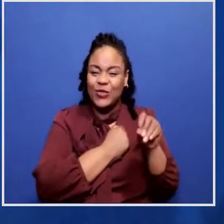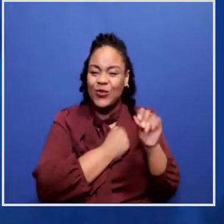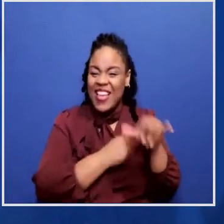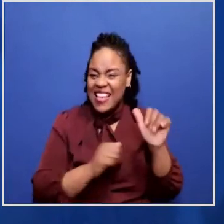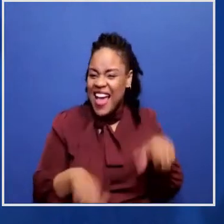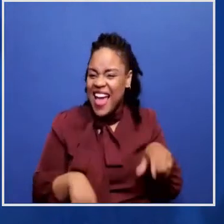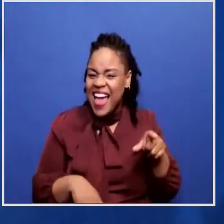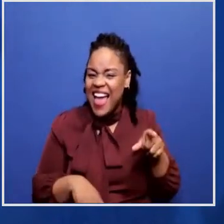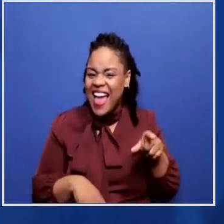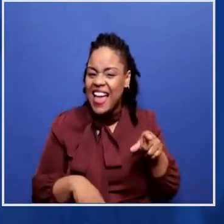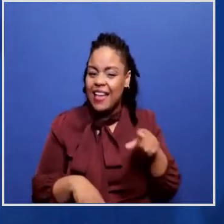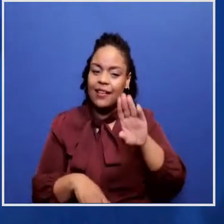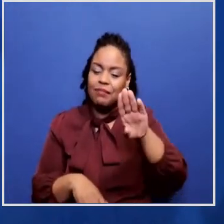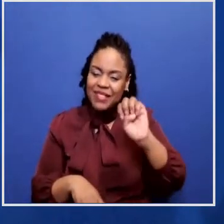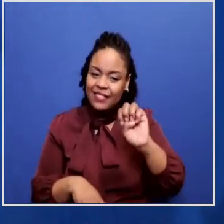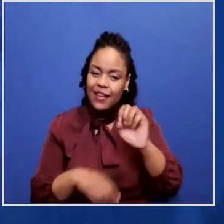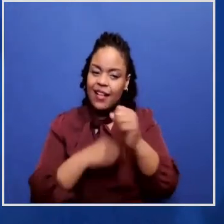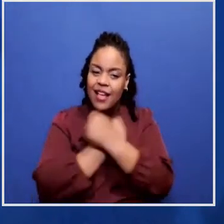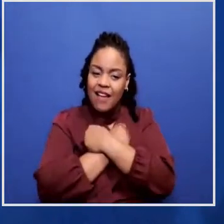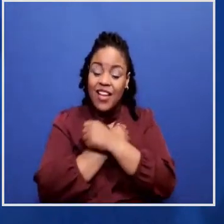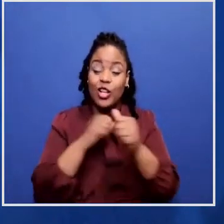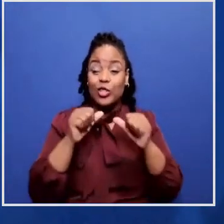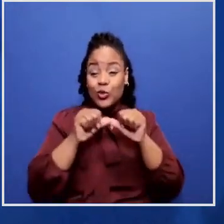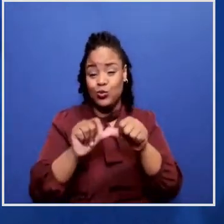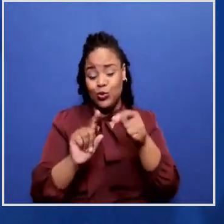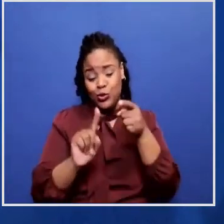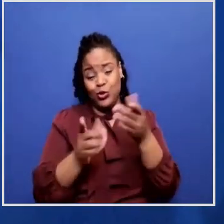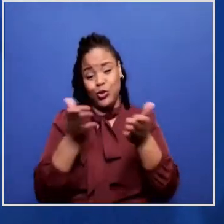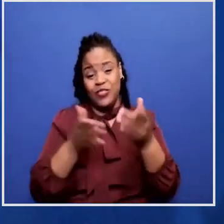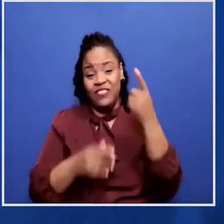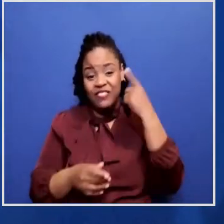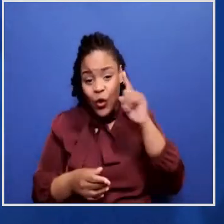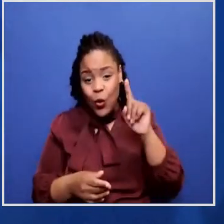DRIVE OUT HATE. ONLY LOVE CAN DO THAT.